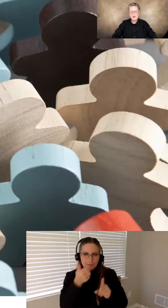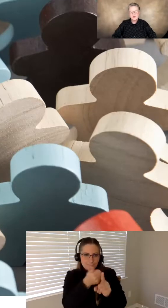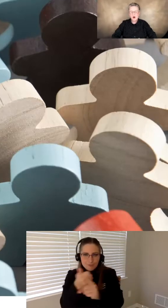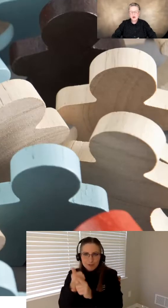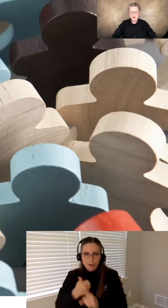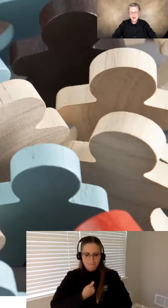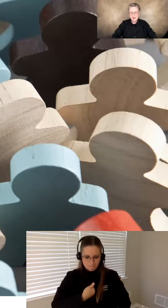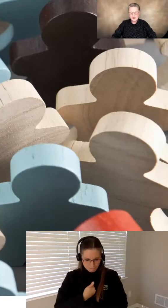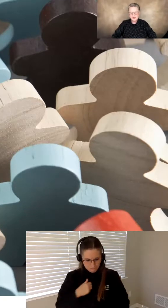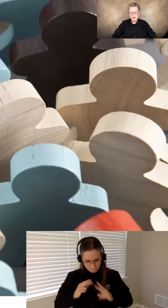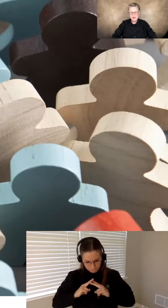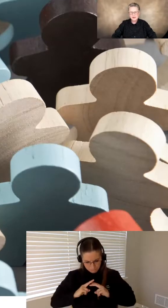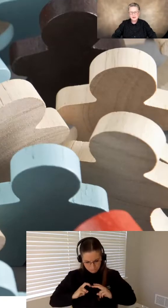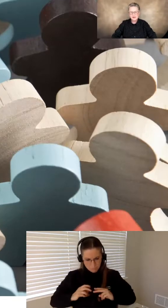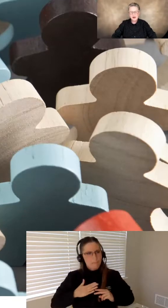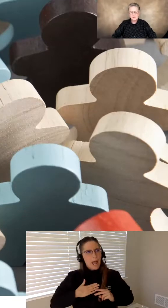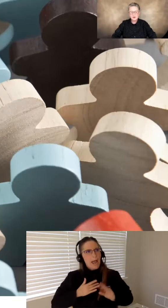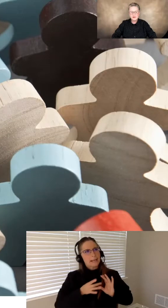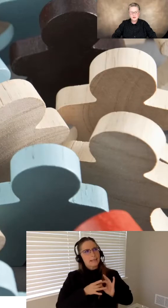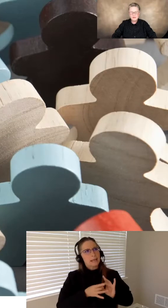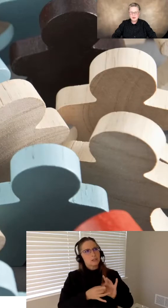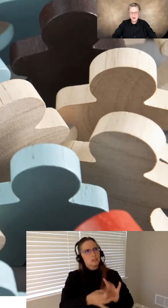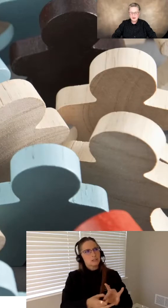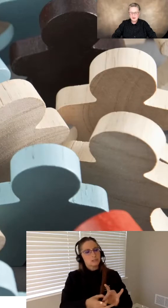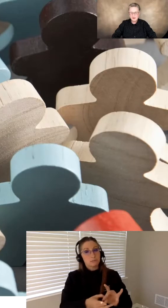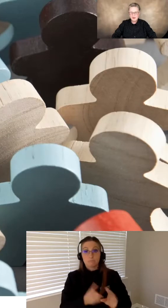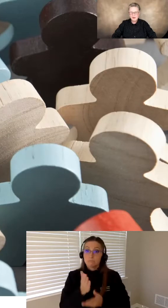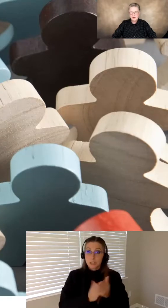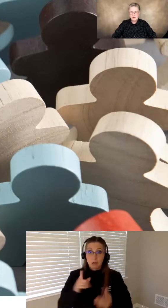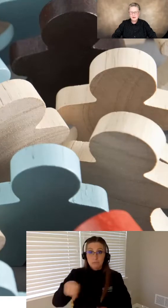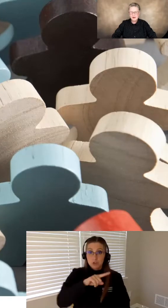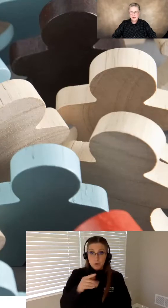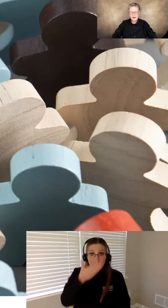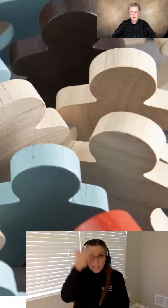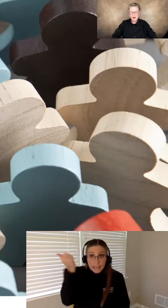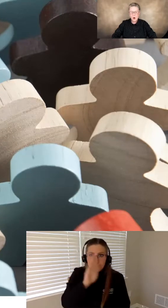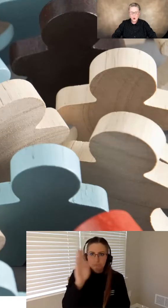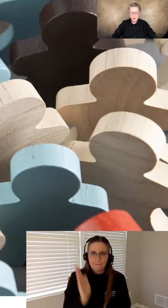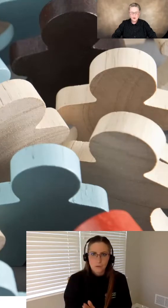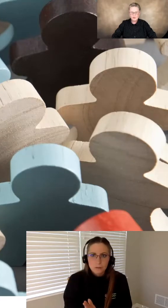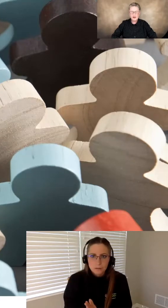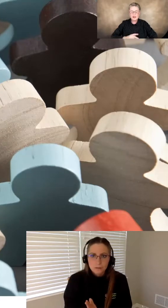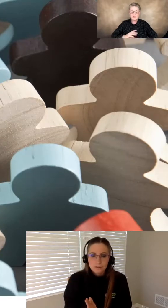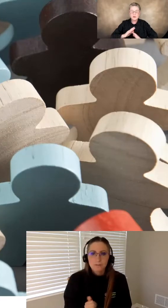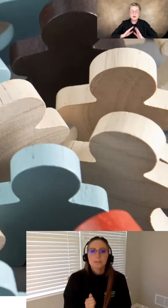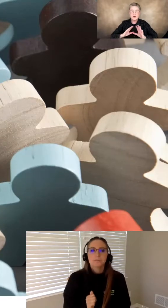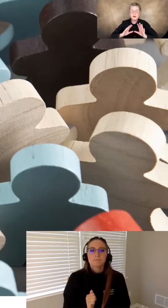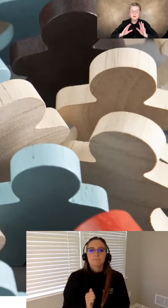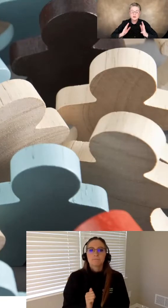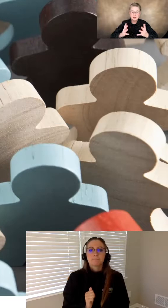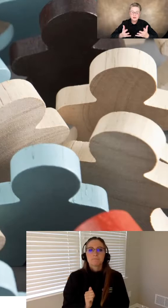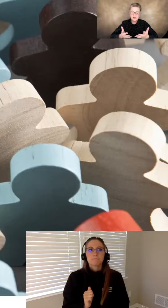there are connections that you will never forget and I hope that as we look at this